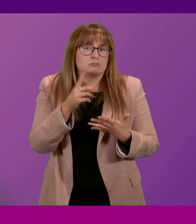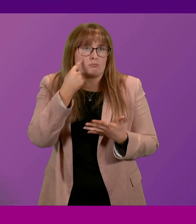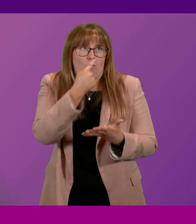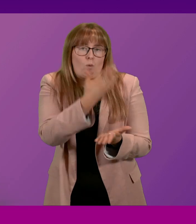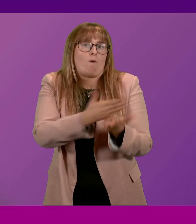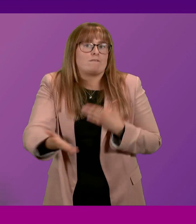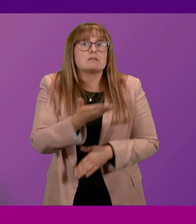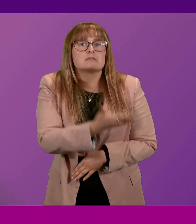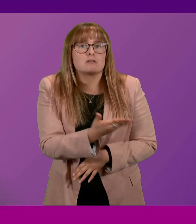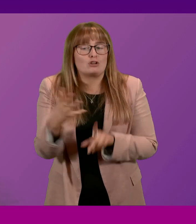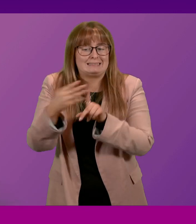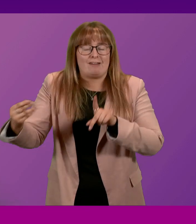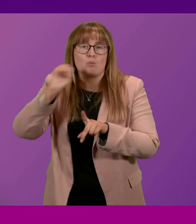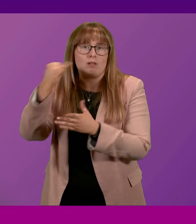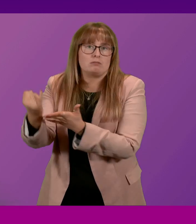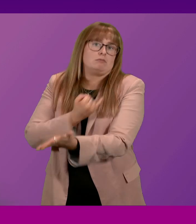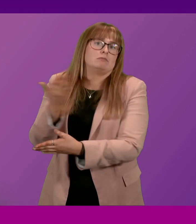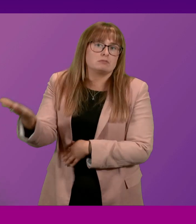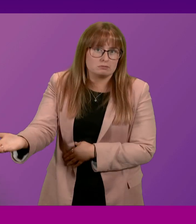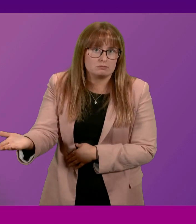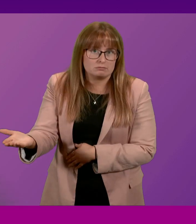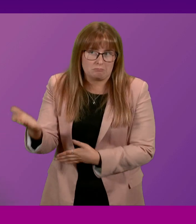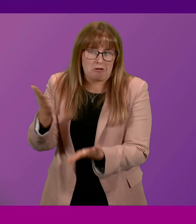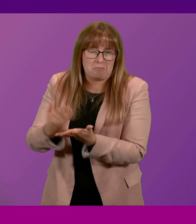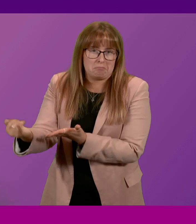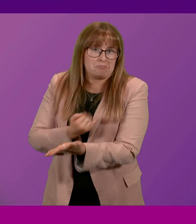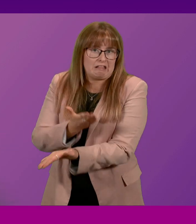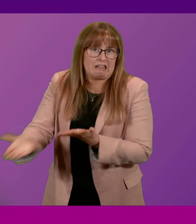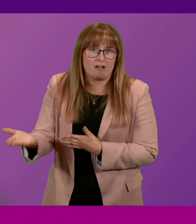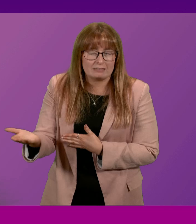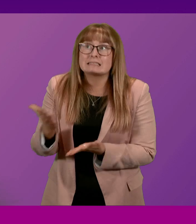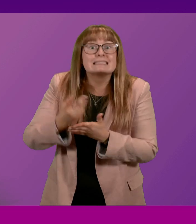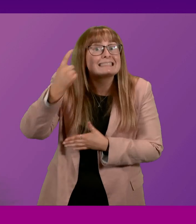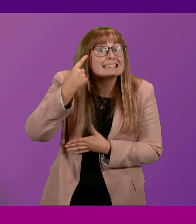that the Conservatives are implacably opposed to the sensible investments in strengthening